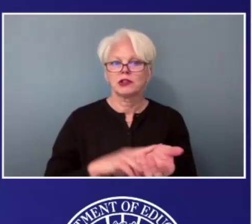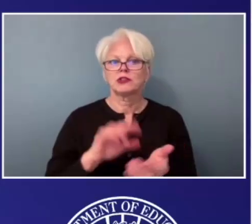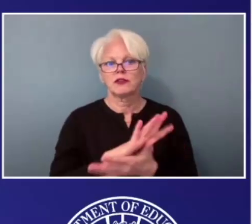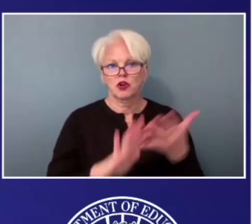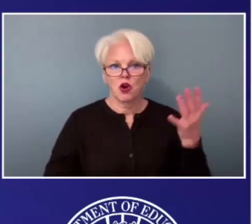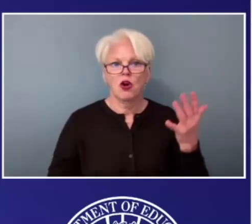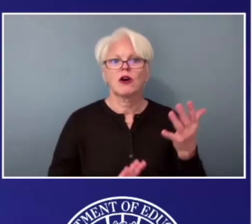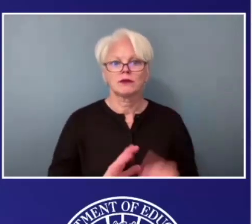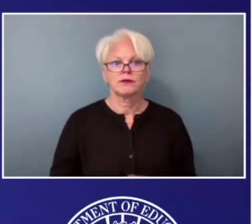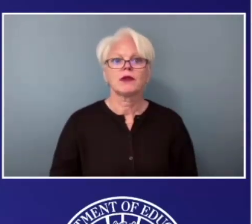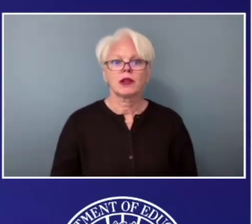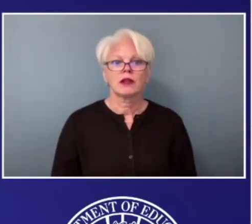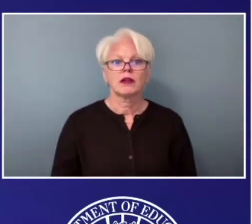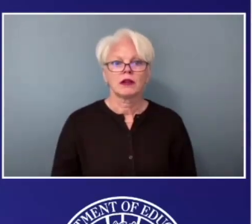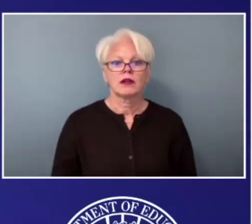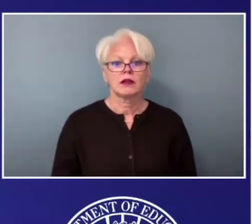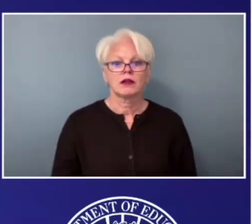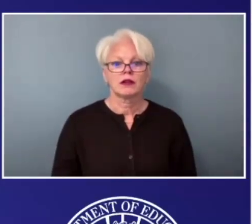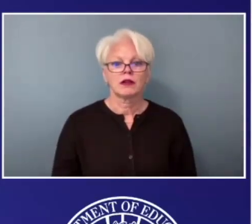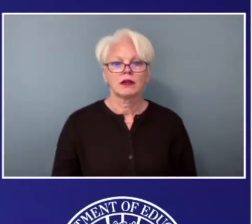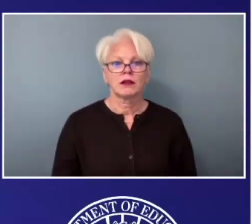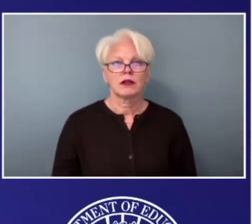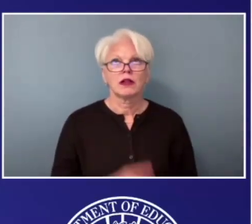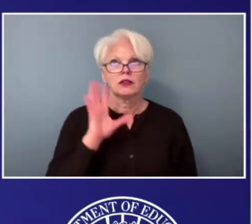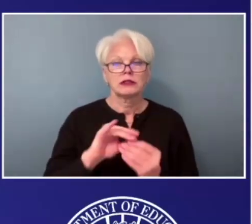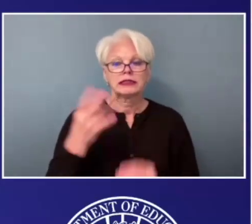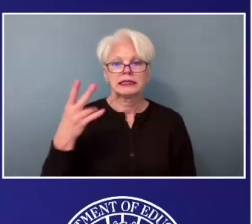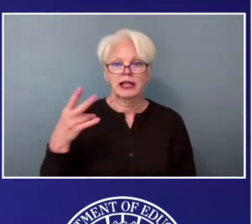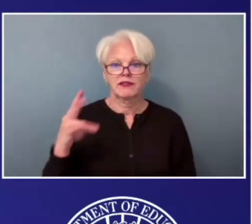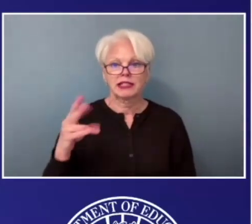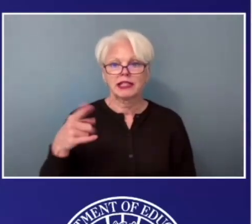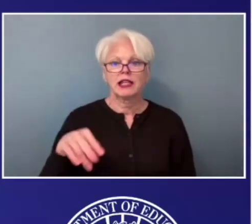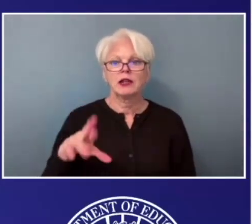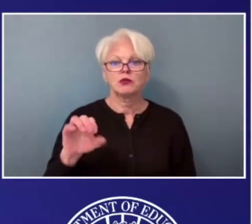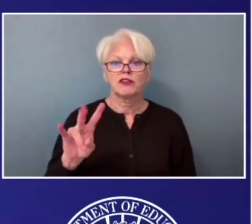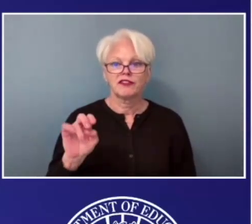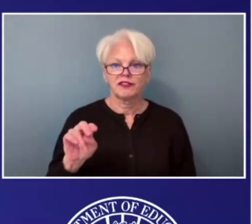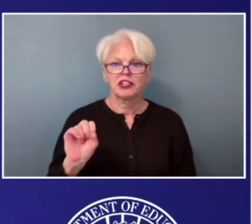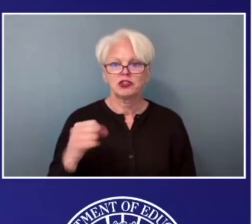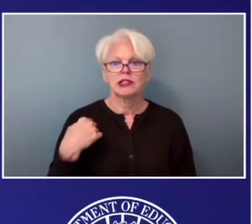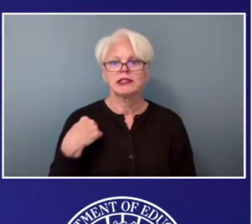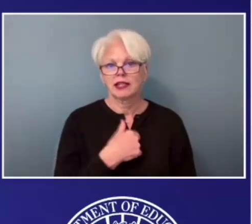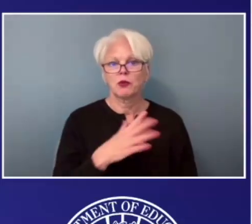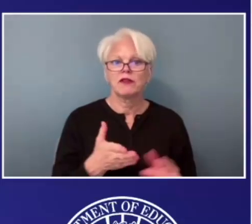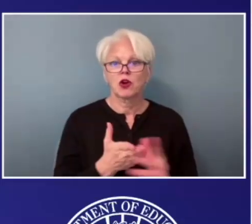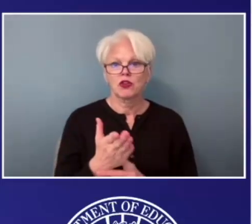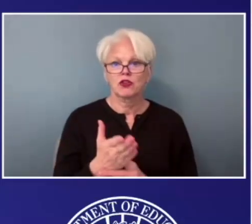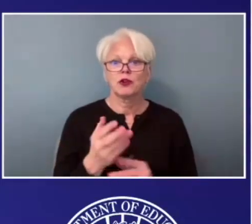provisions. There are 17 provisions that we have gone through in two weeks,